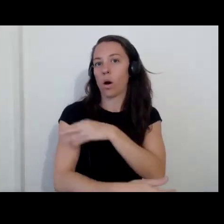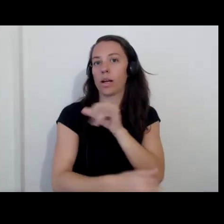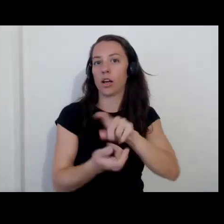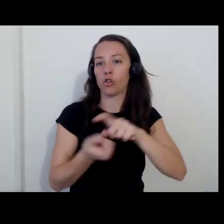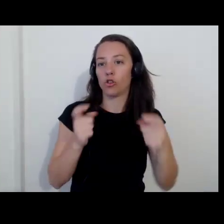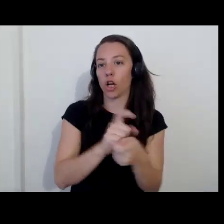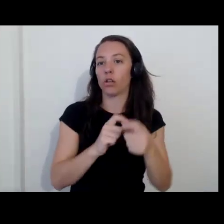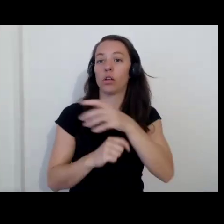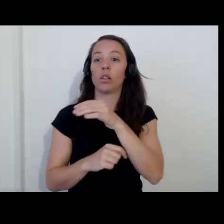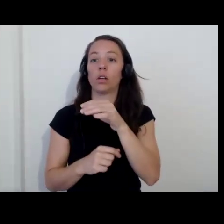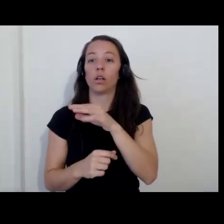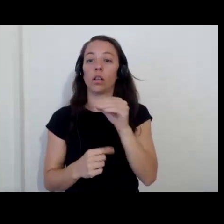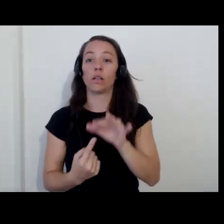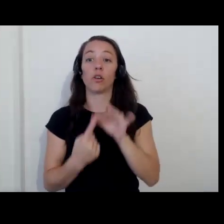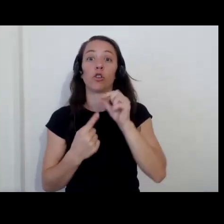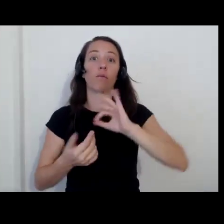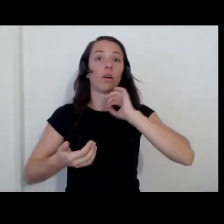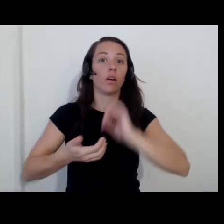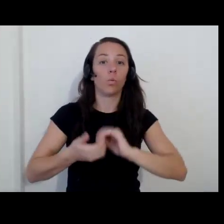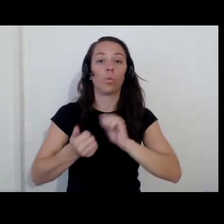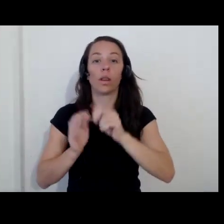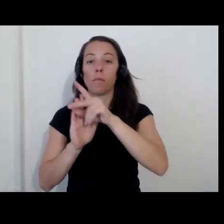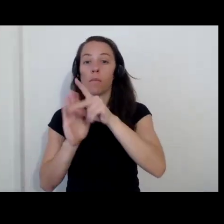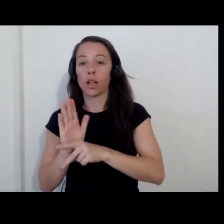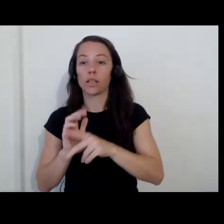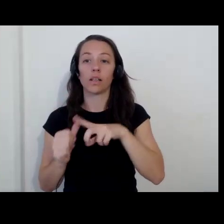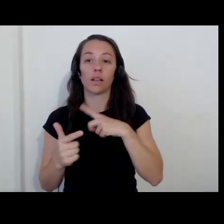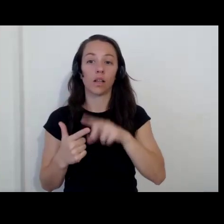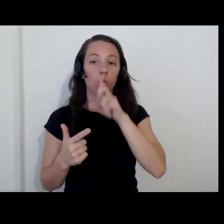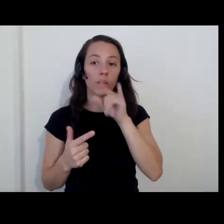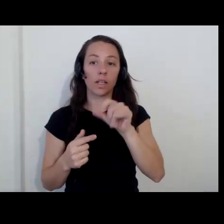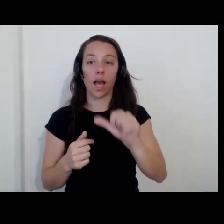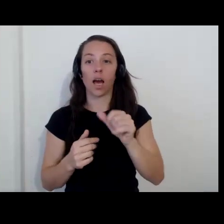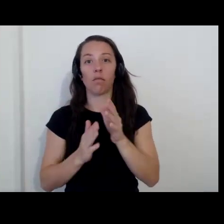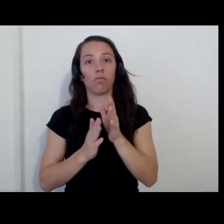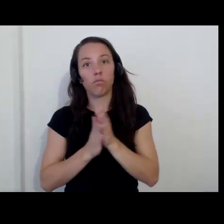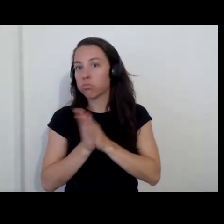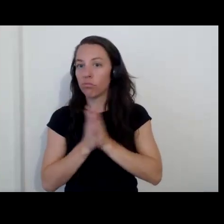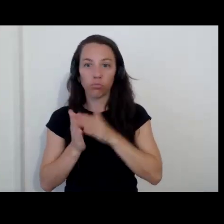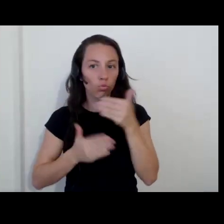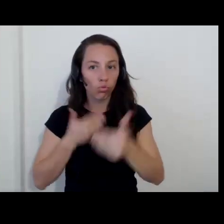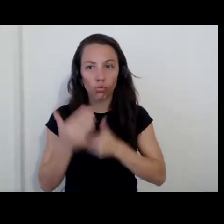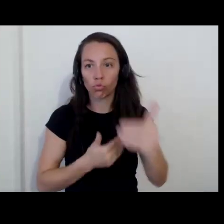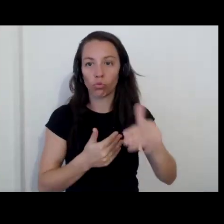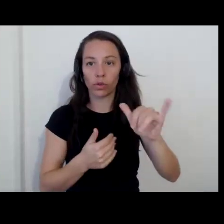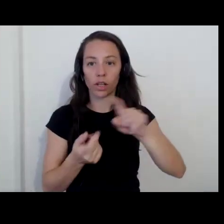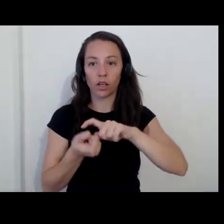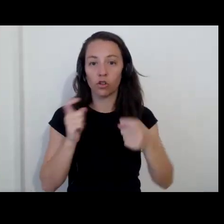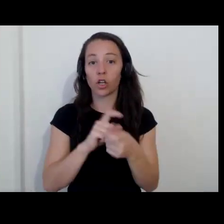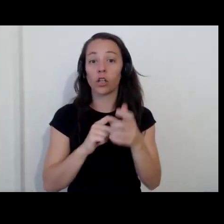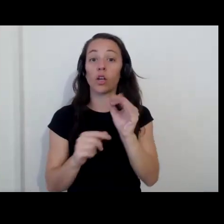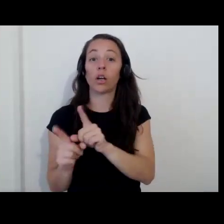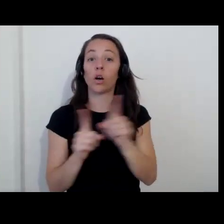We can accelerate that change. I also realized any time we did